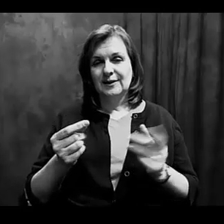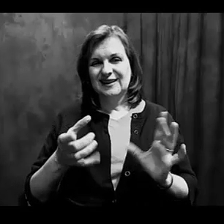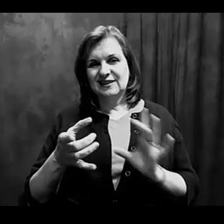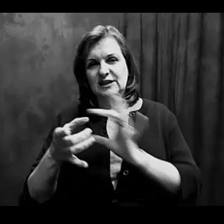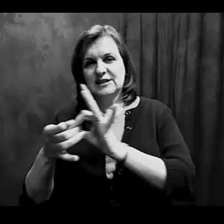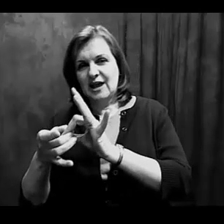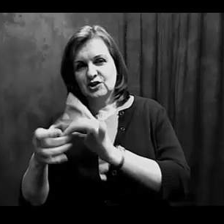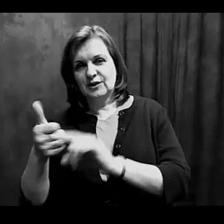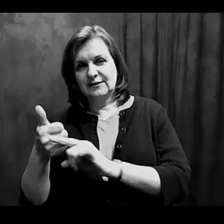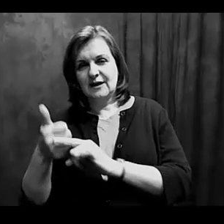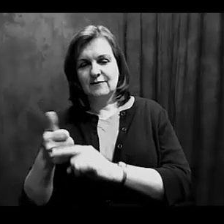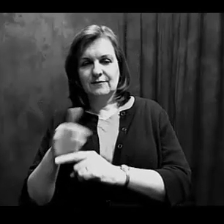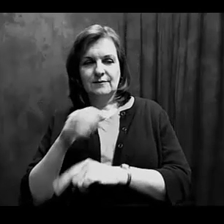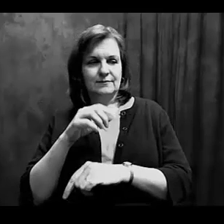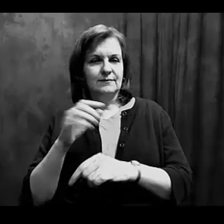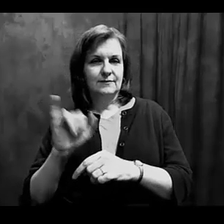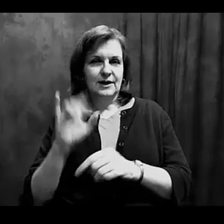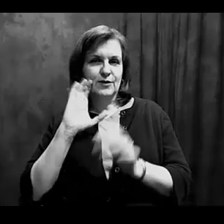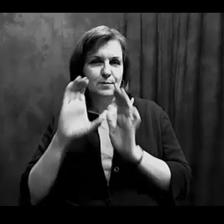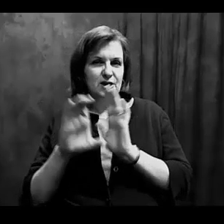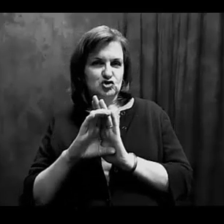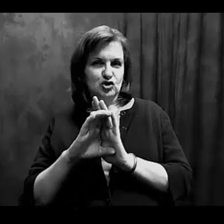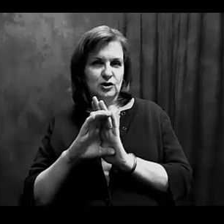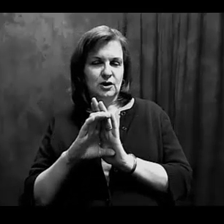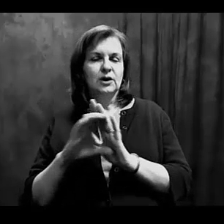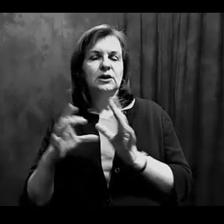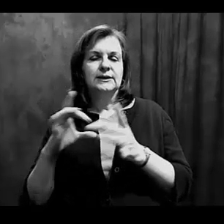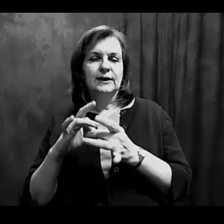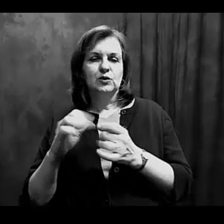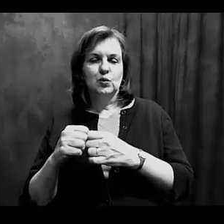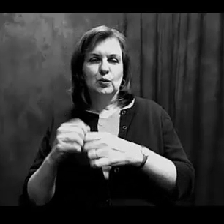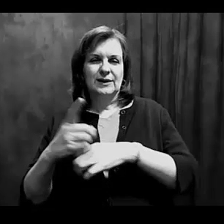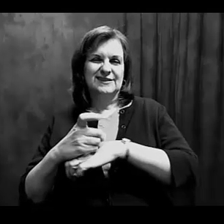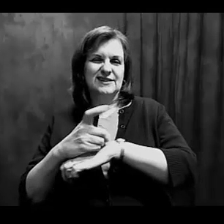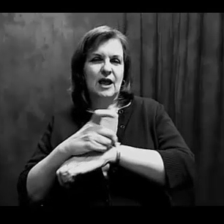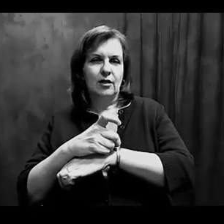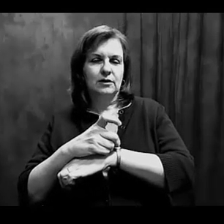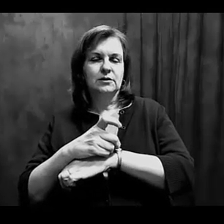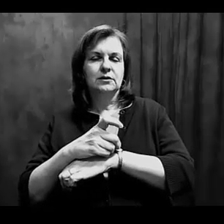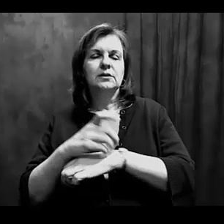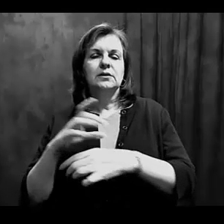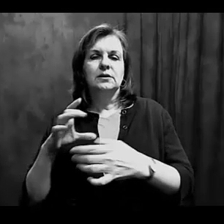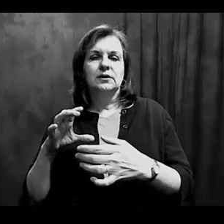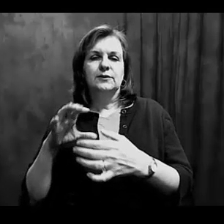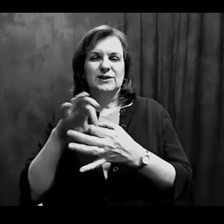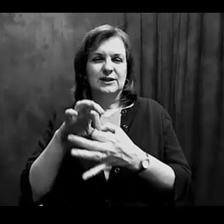so it attaches itself as it has to our snail and it